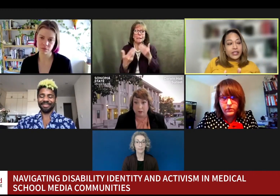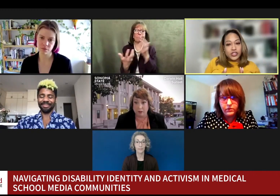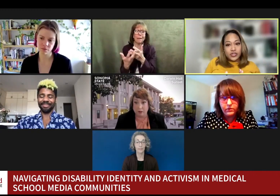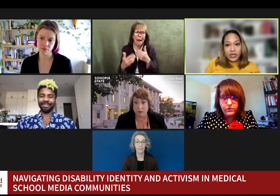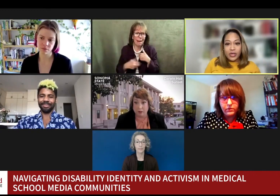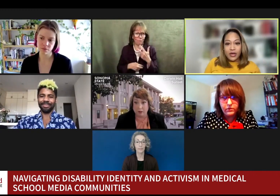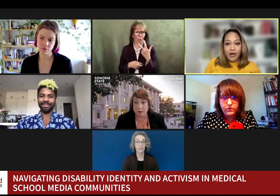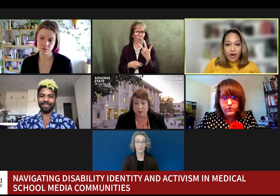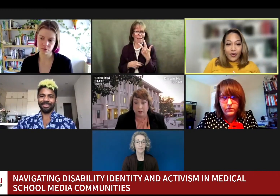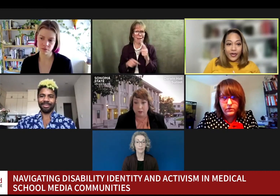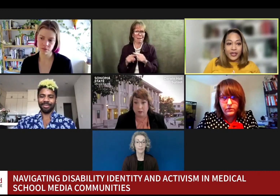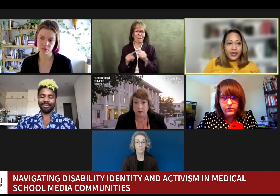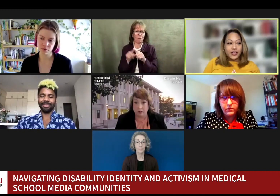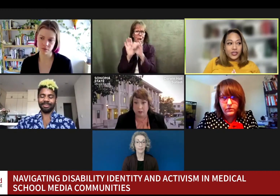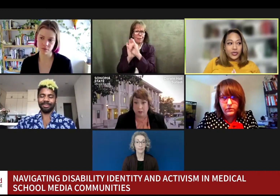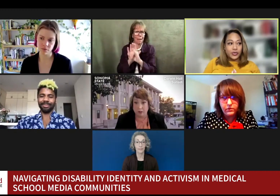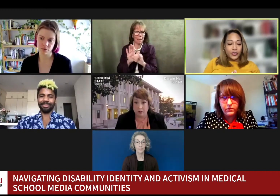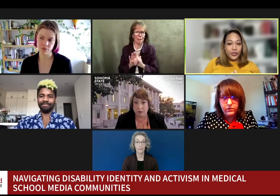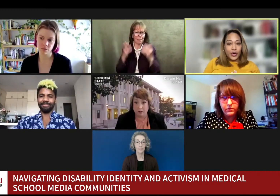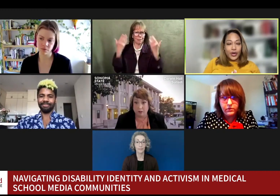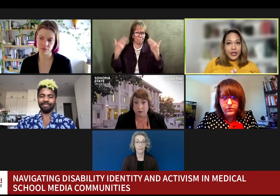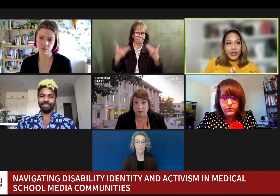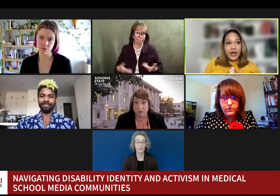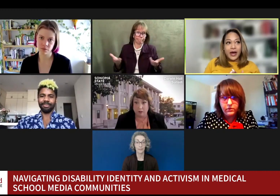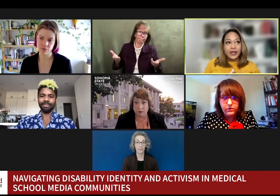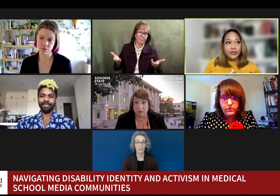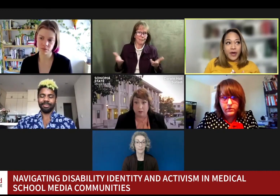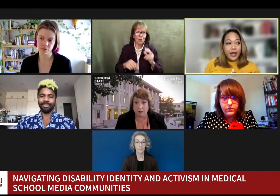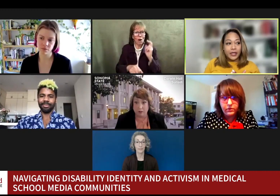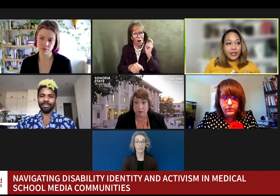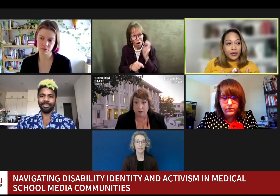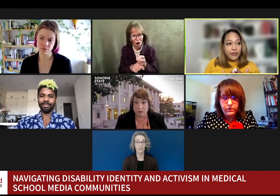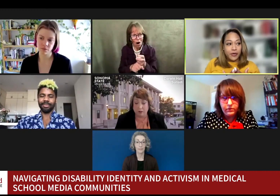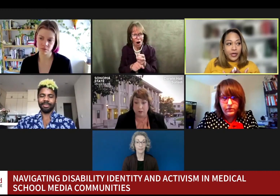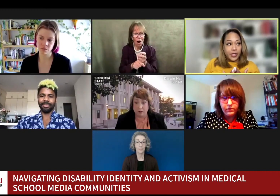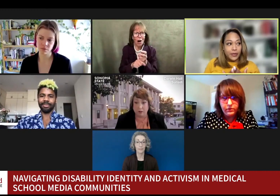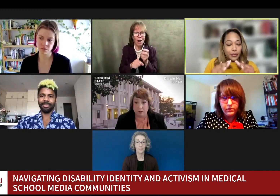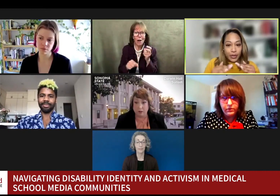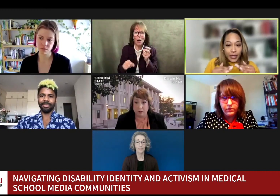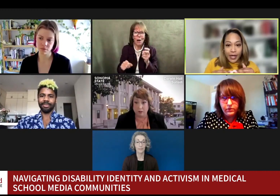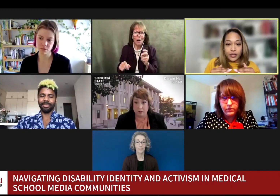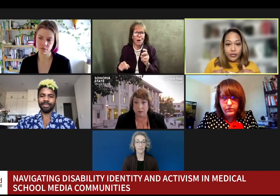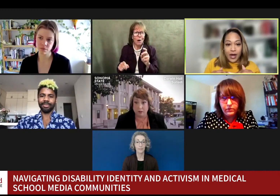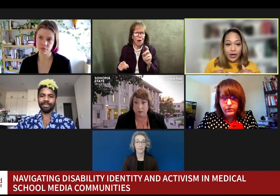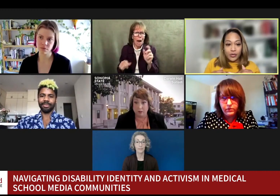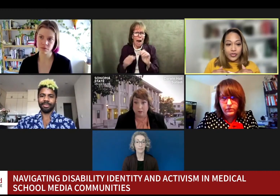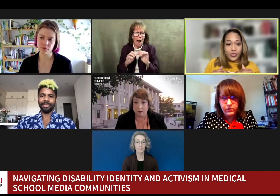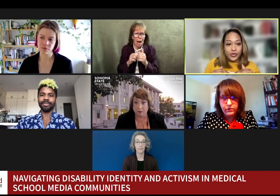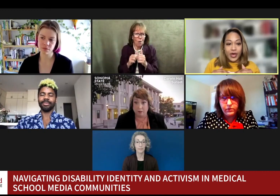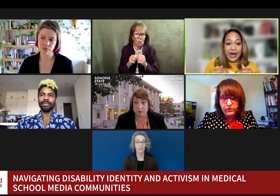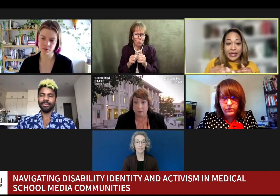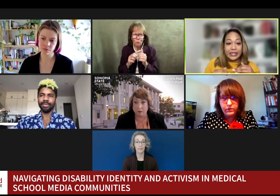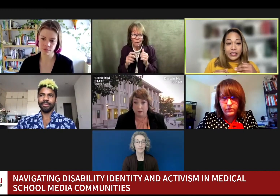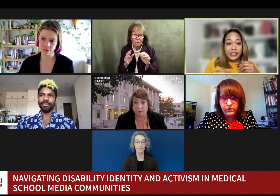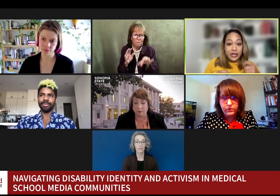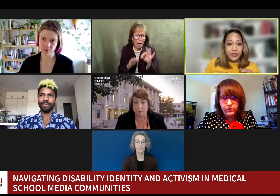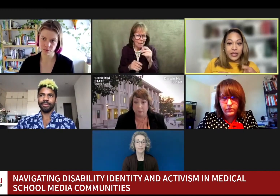it's extremely hard to not find a very bland ground so that I can definitely fit in or